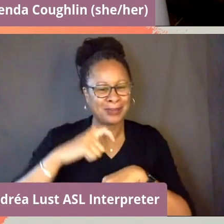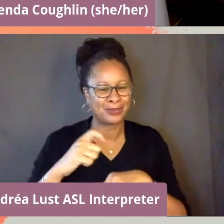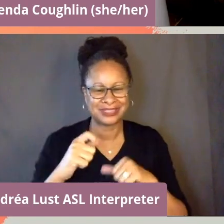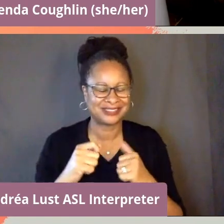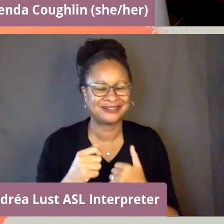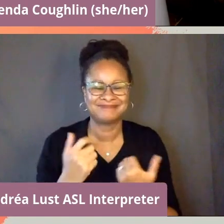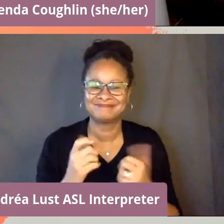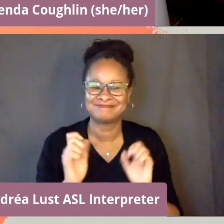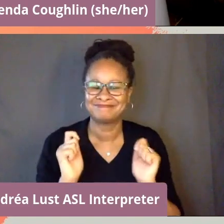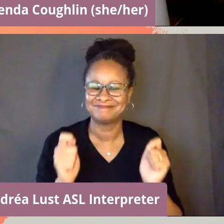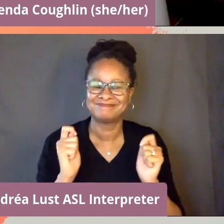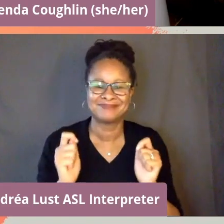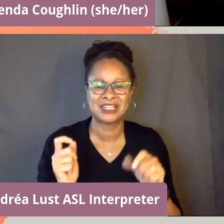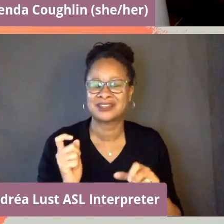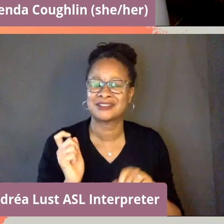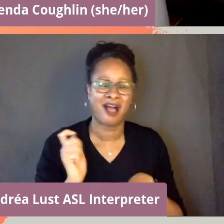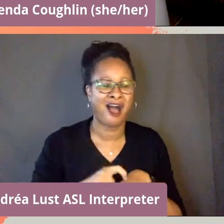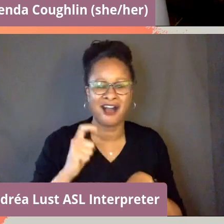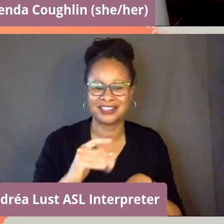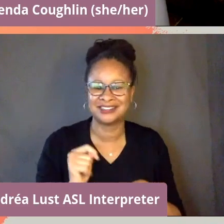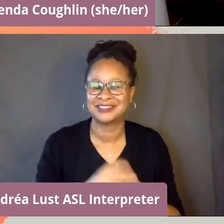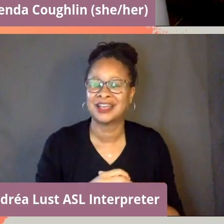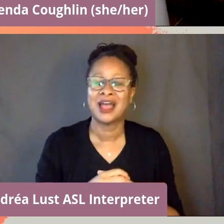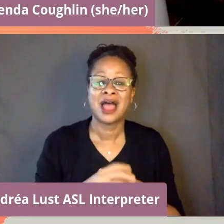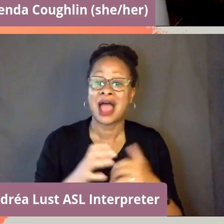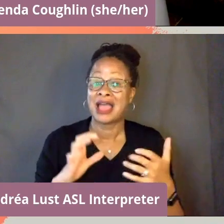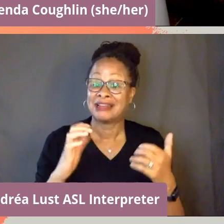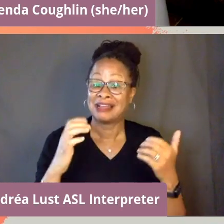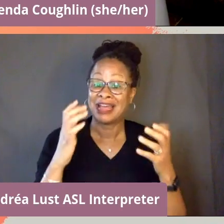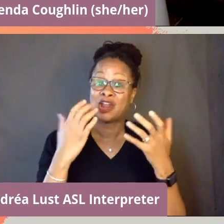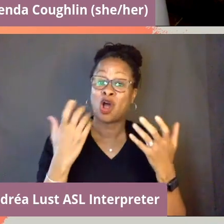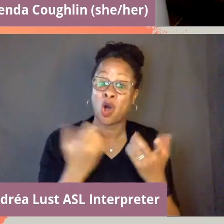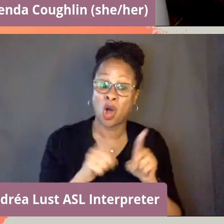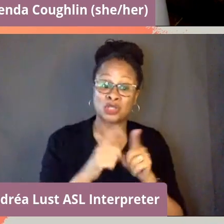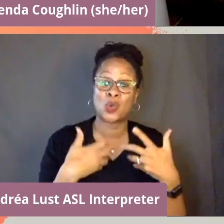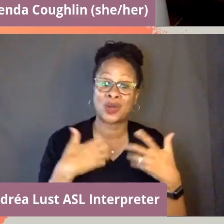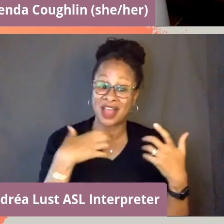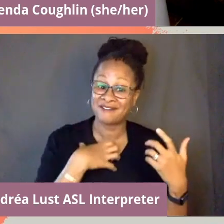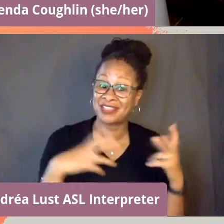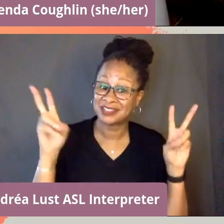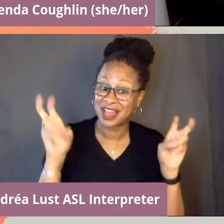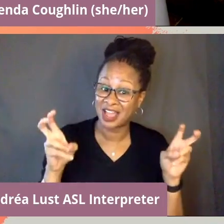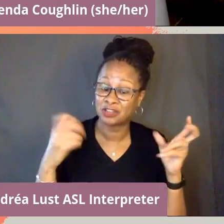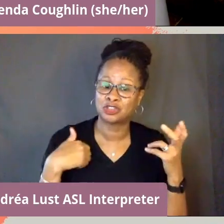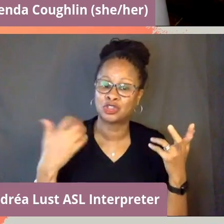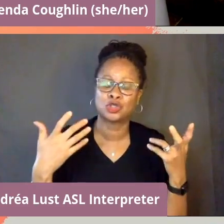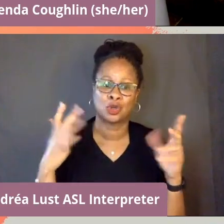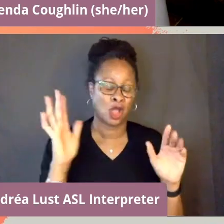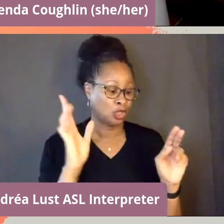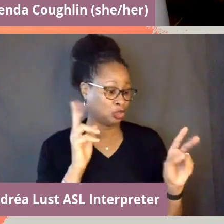to have the titles heighten our sense of who they are as people